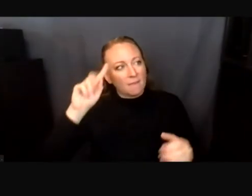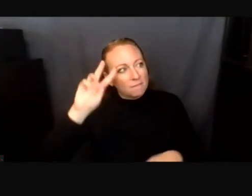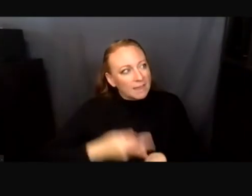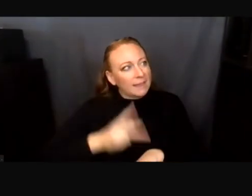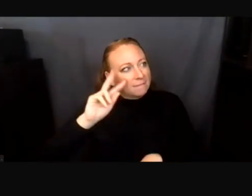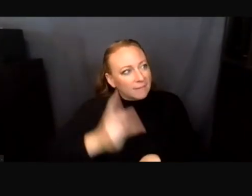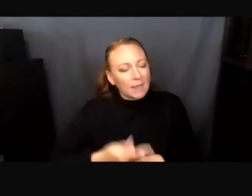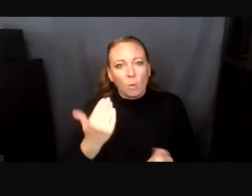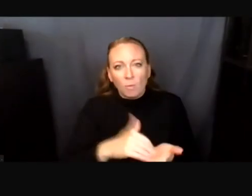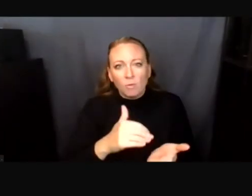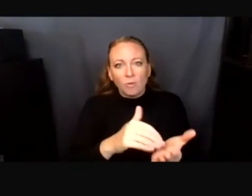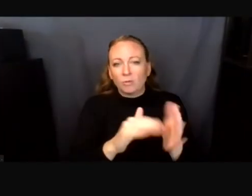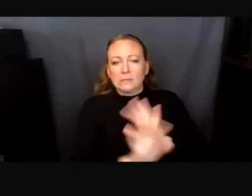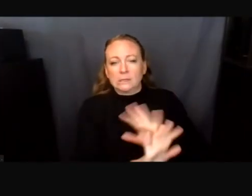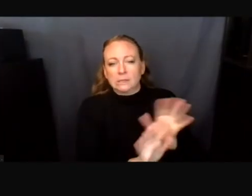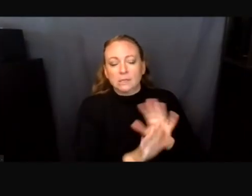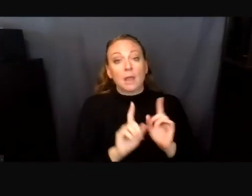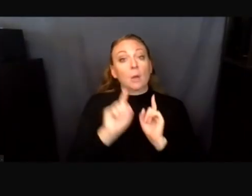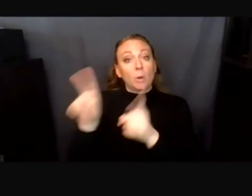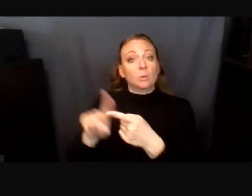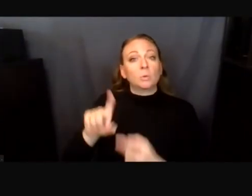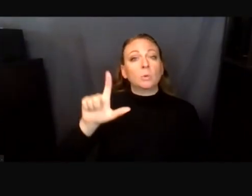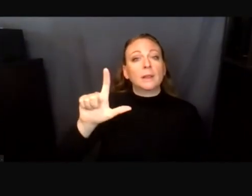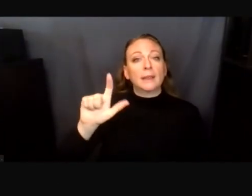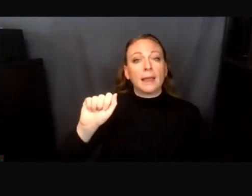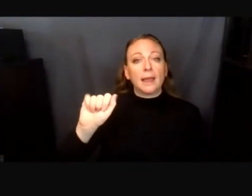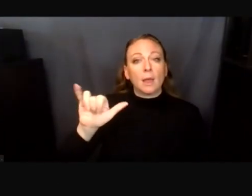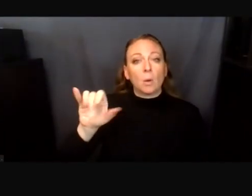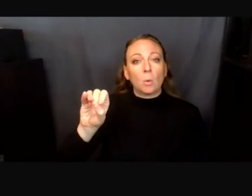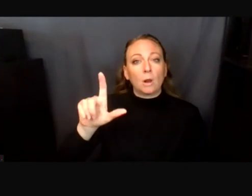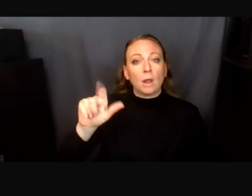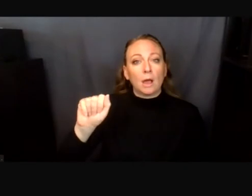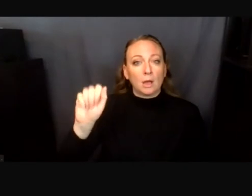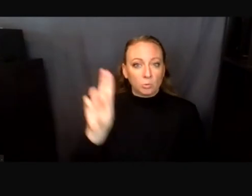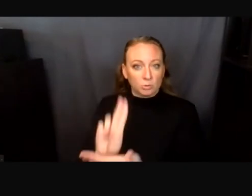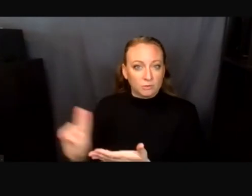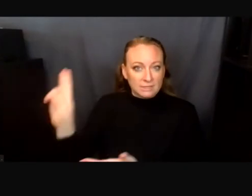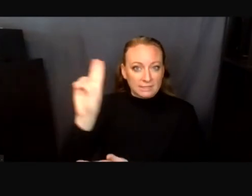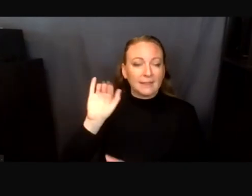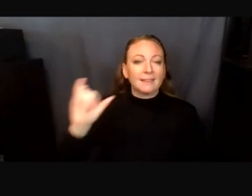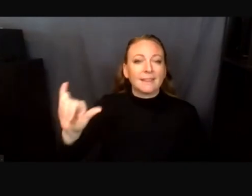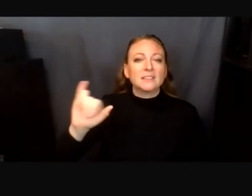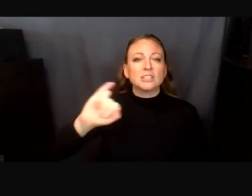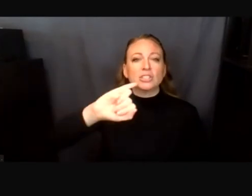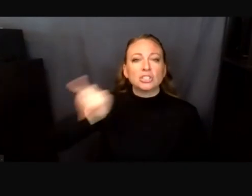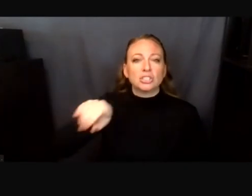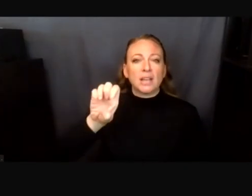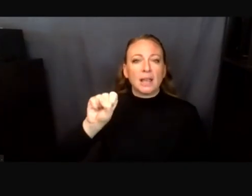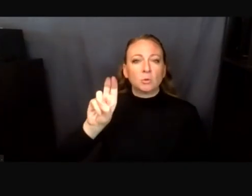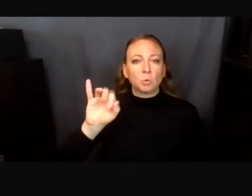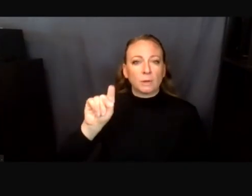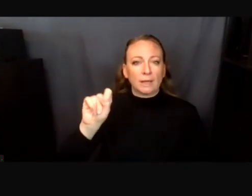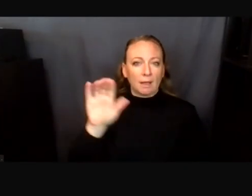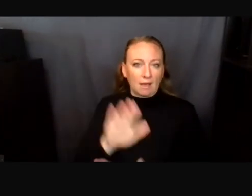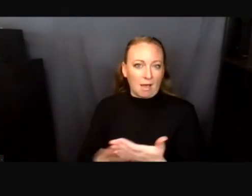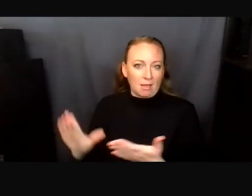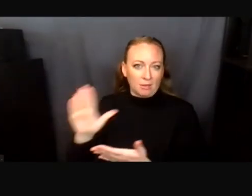And I went to Loyola University, a Jesuit college that most of you probably know,